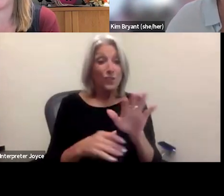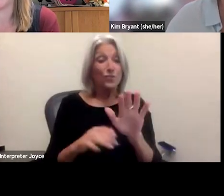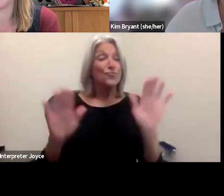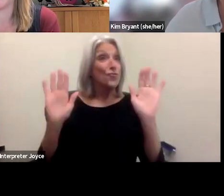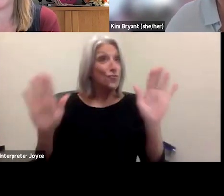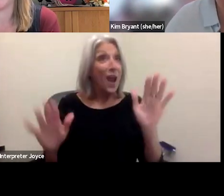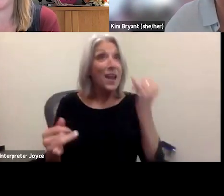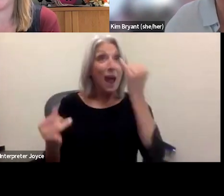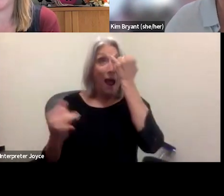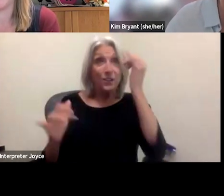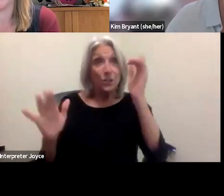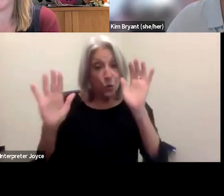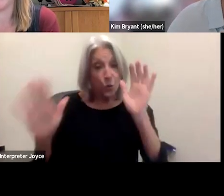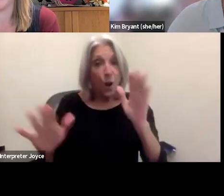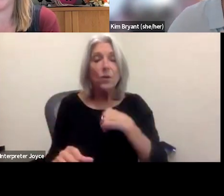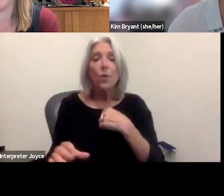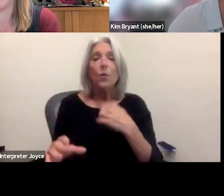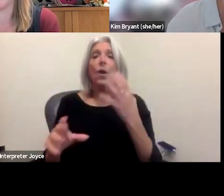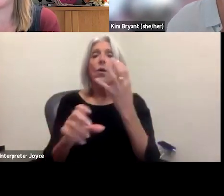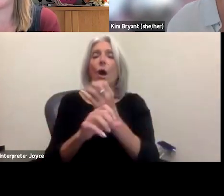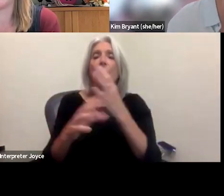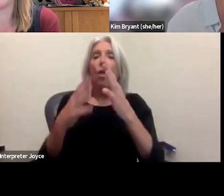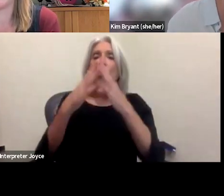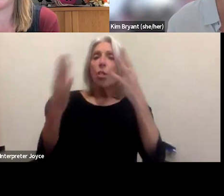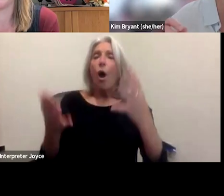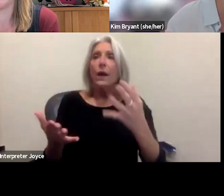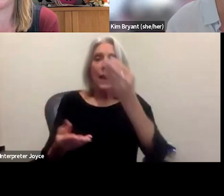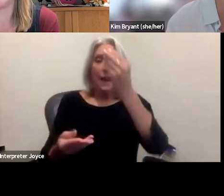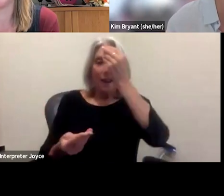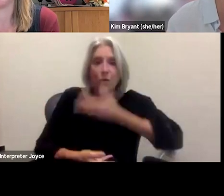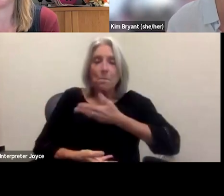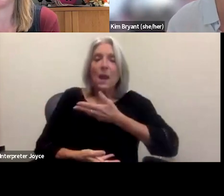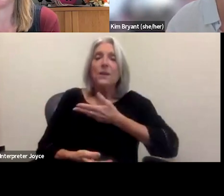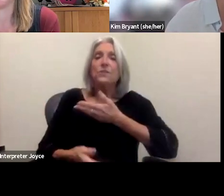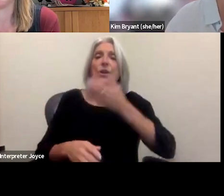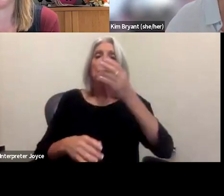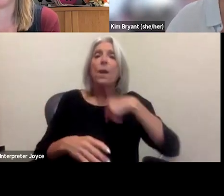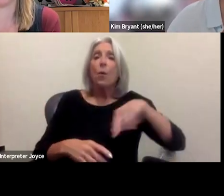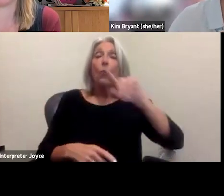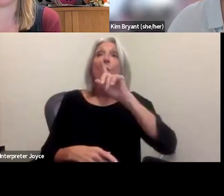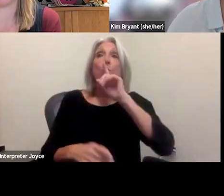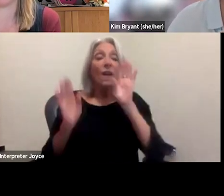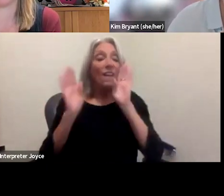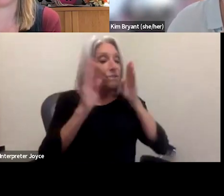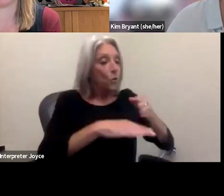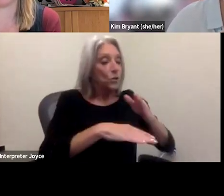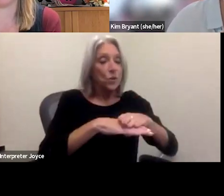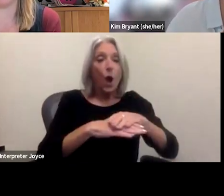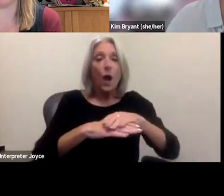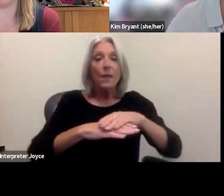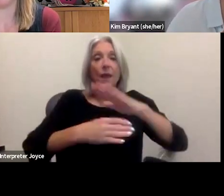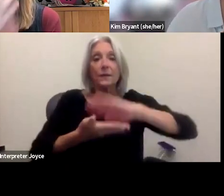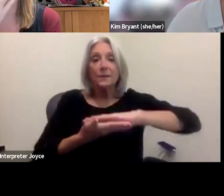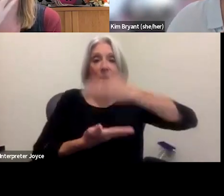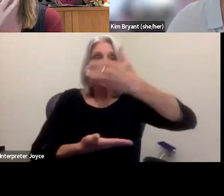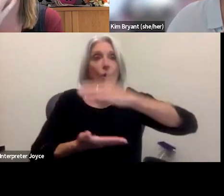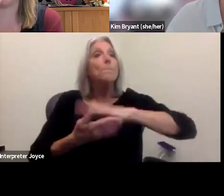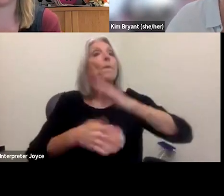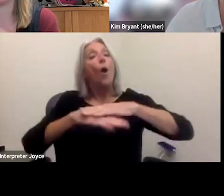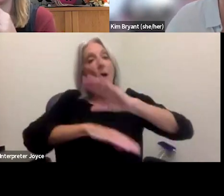and we got a ton of unplanned bonuses. We were just focused on the desktop, but we got insights during that session that will directly